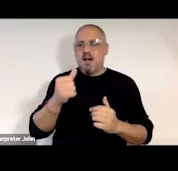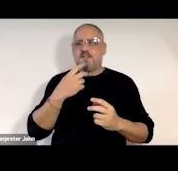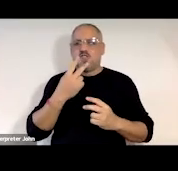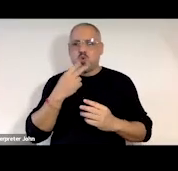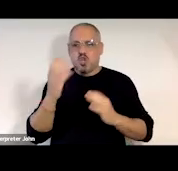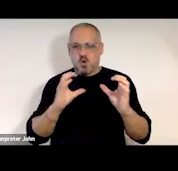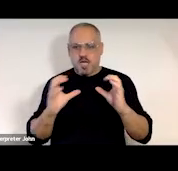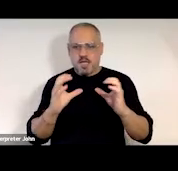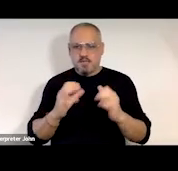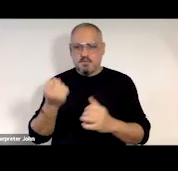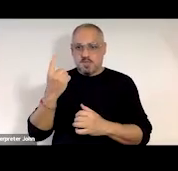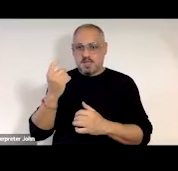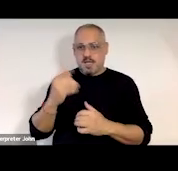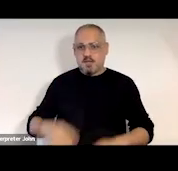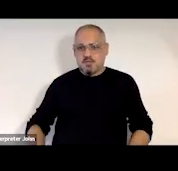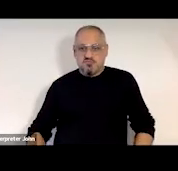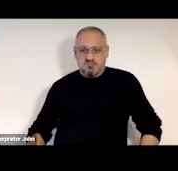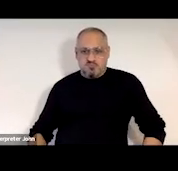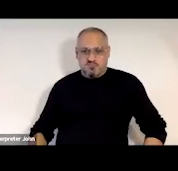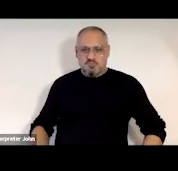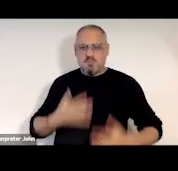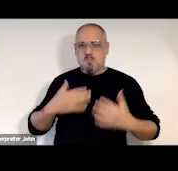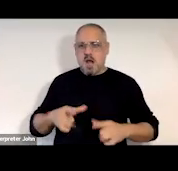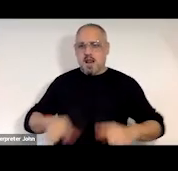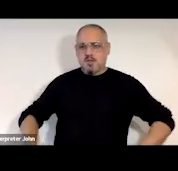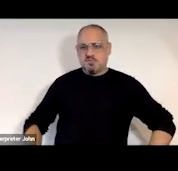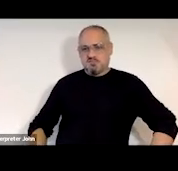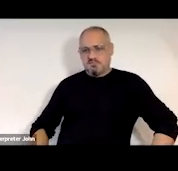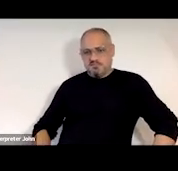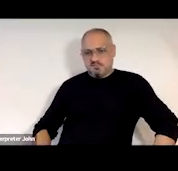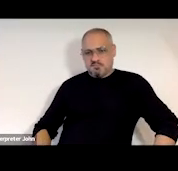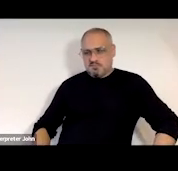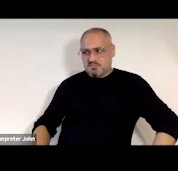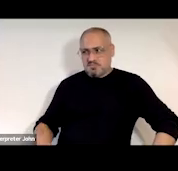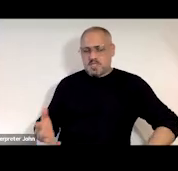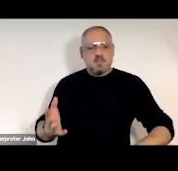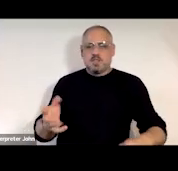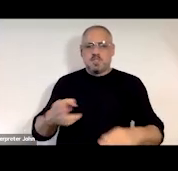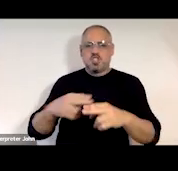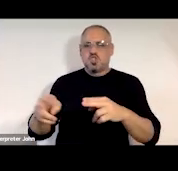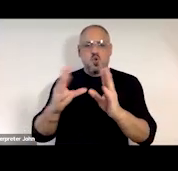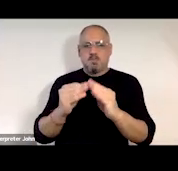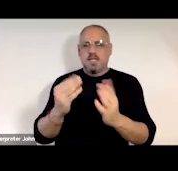understanding that the shift in body language could mean that there needs to be a shorter session sometimes.